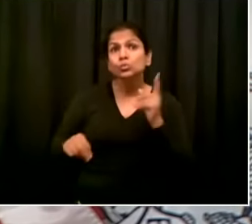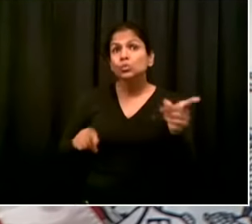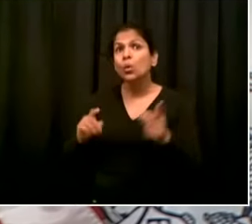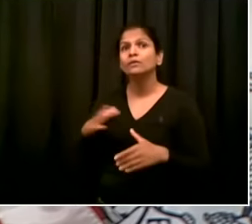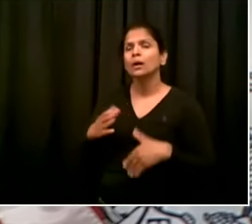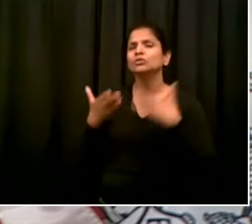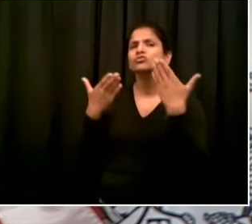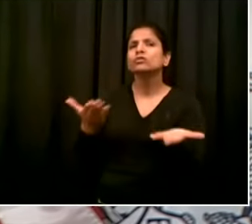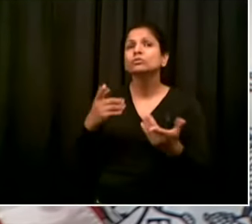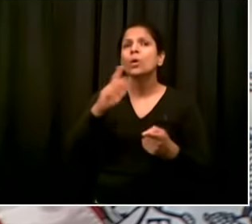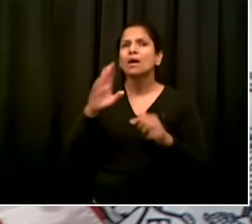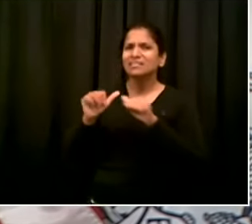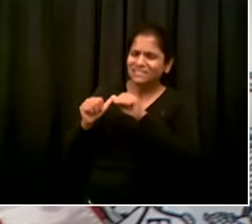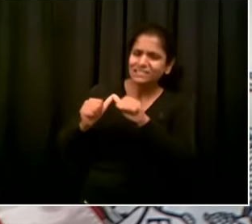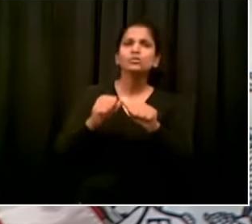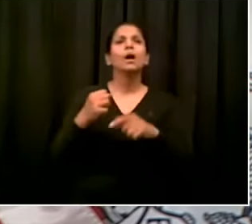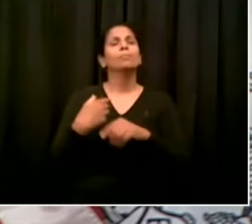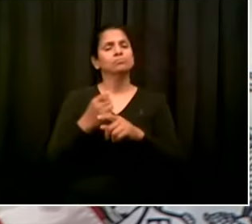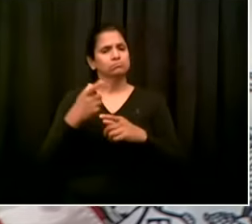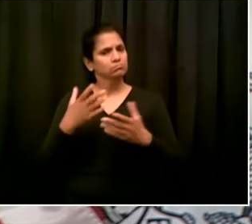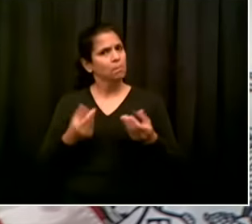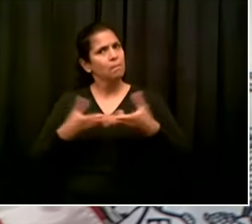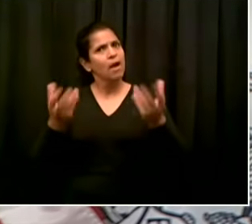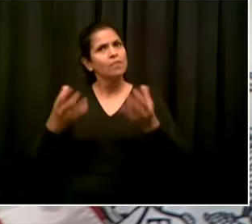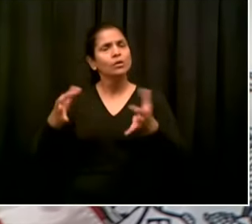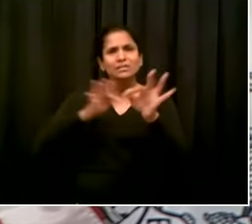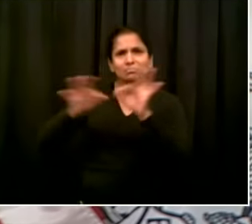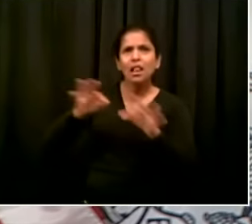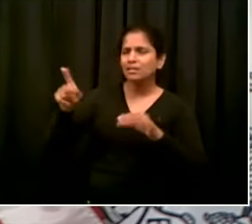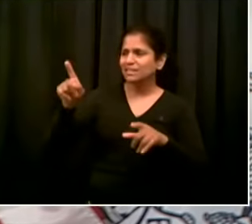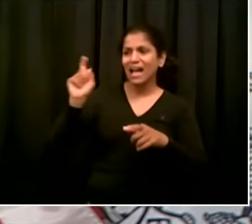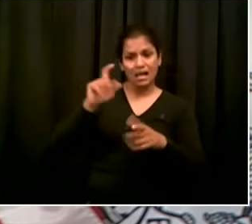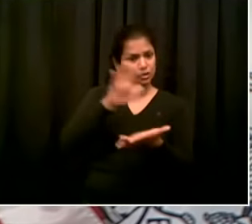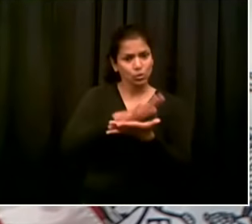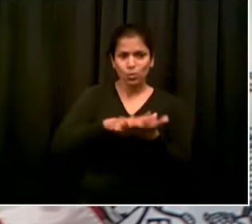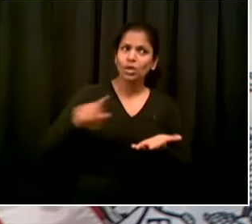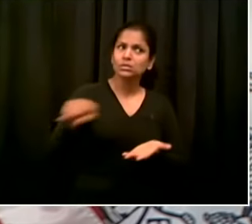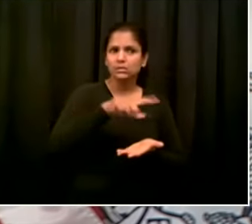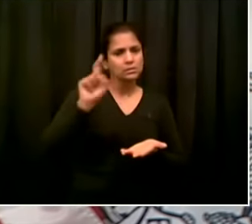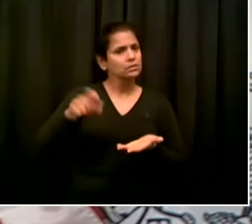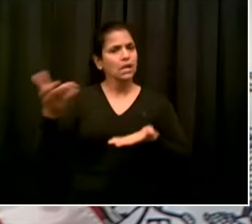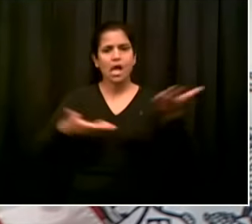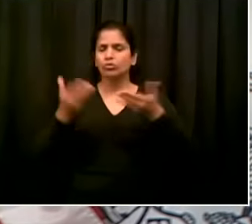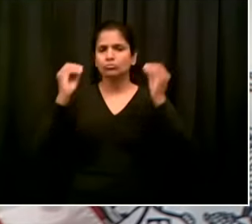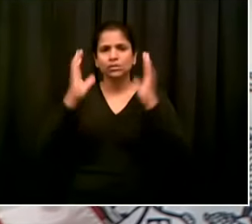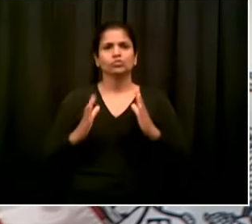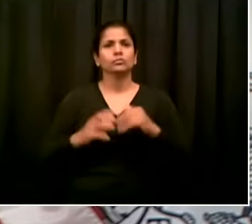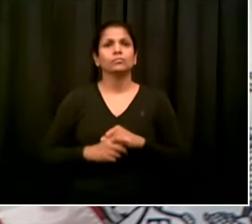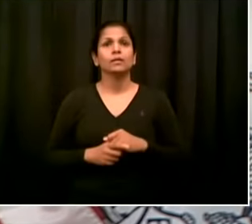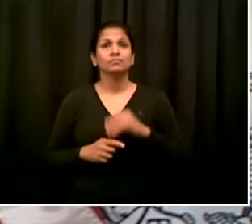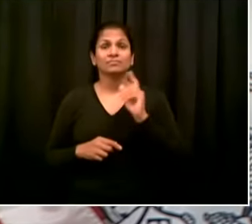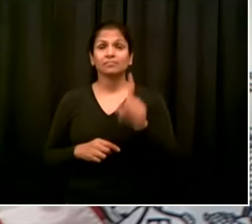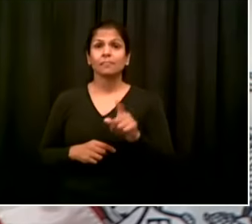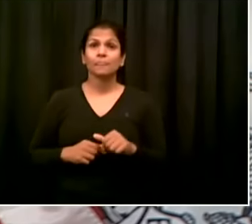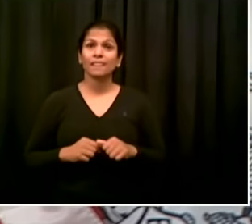CAN DO TOGETHER. SEVERAL SCHOOLS ARE REPORTED TO BE GOING ALL REMOTE. THE CHANCELLOR WILL SPEAK IN MORE DETAILS BUT